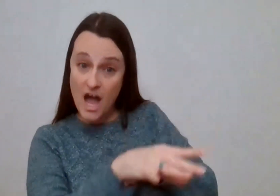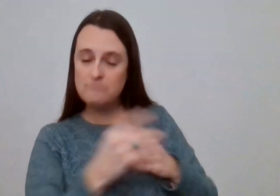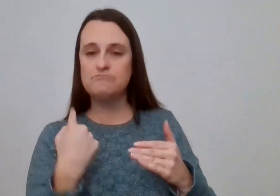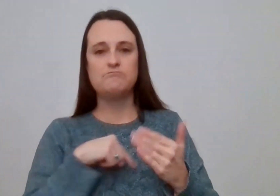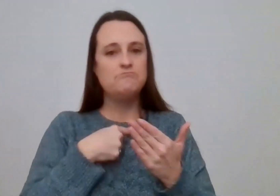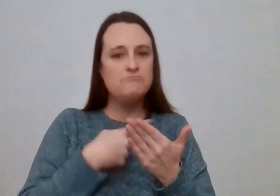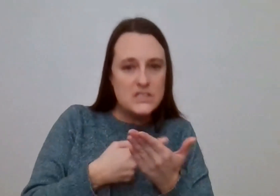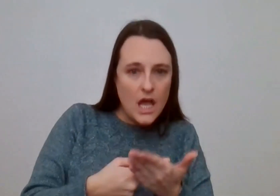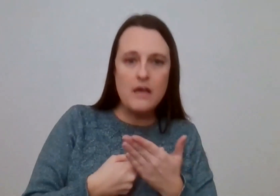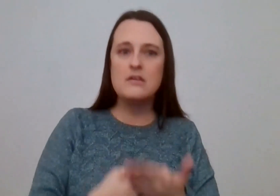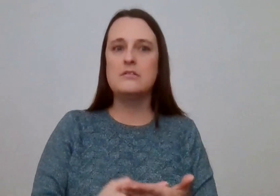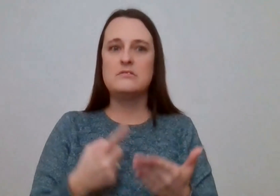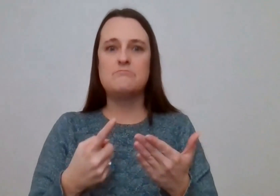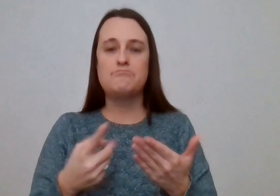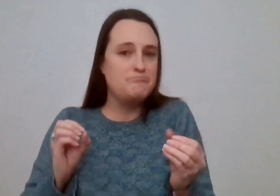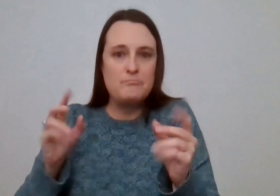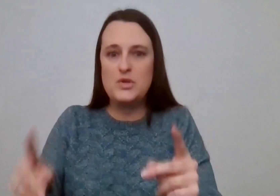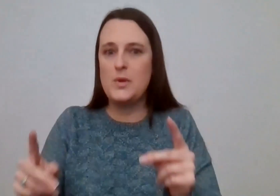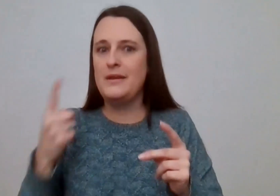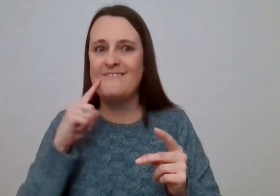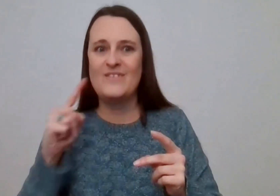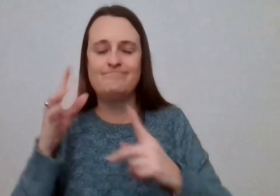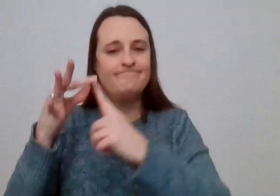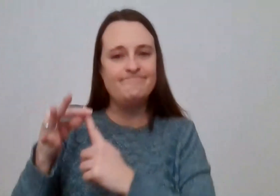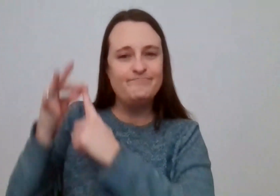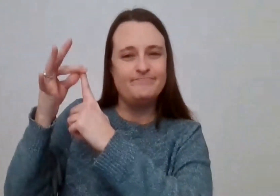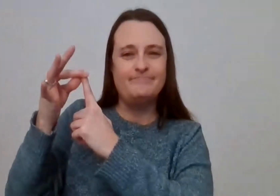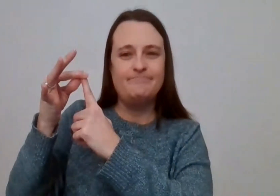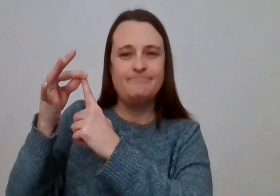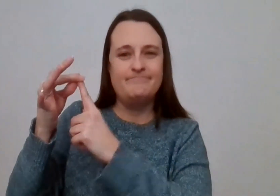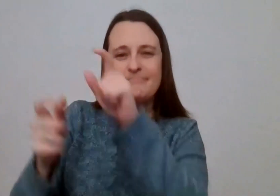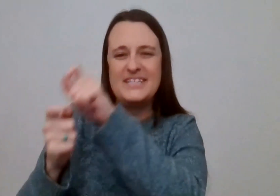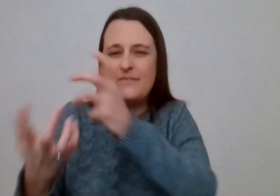an opportunity for it to be unique for that student's goals and what they're looking to